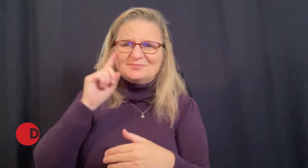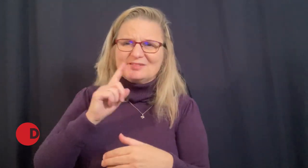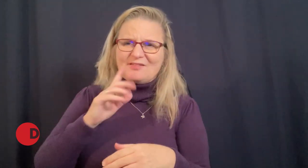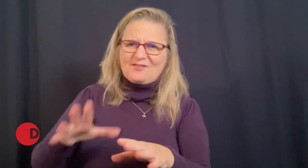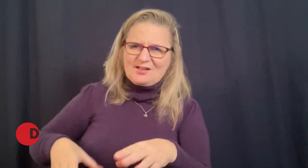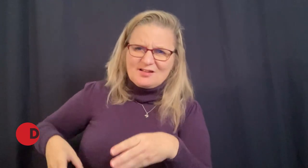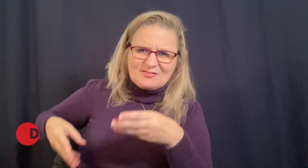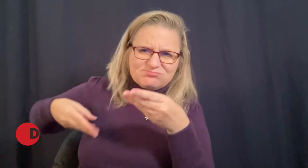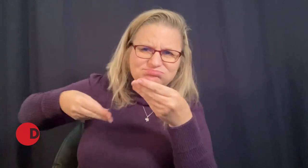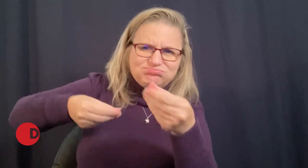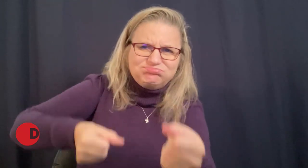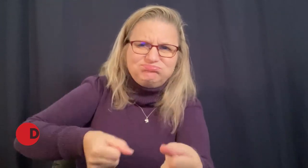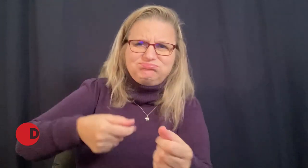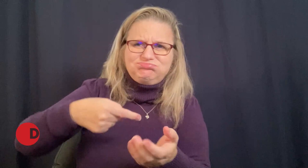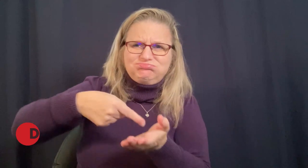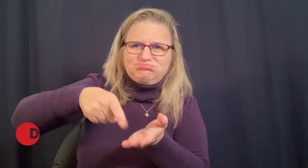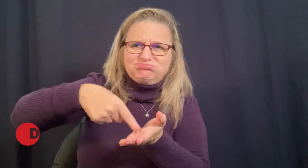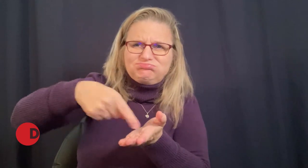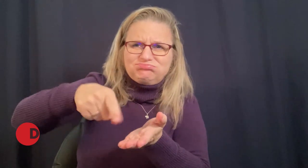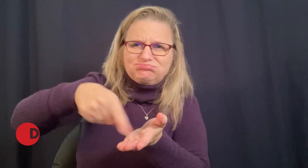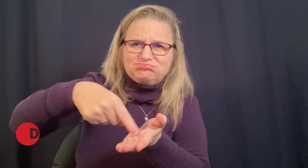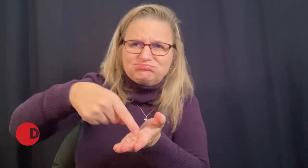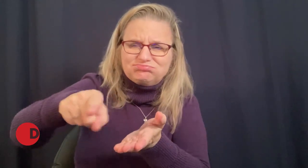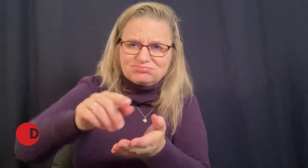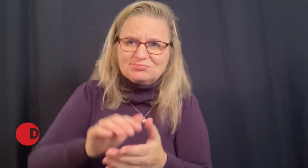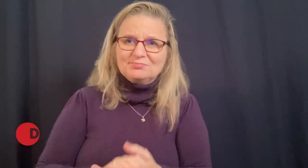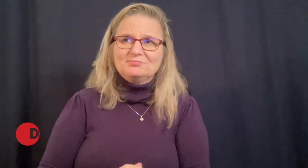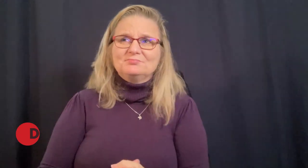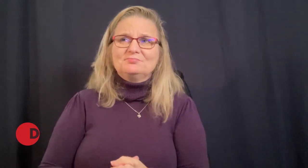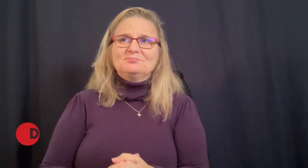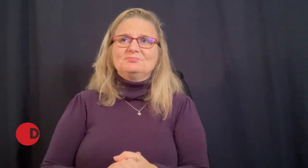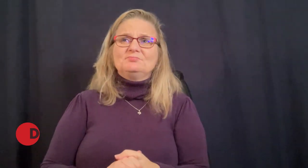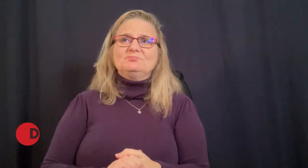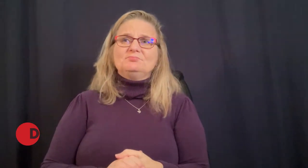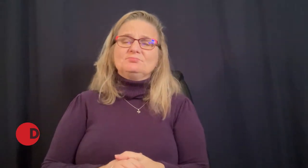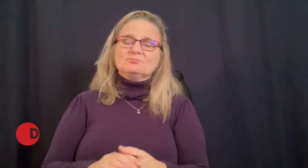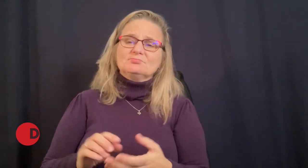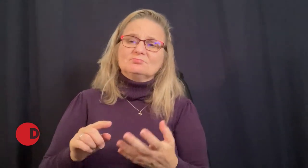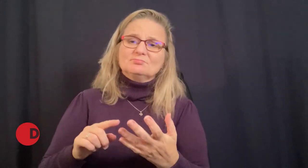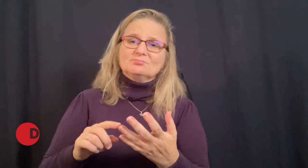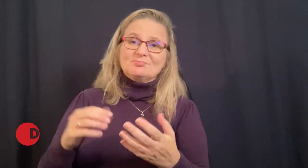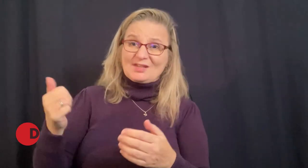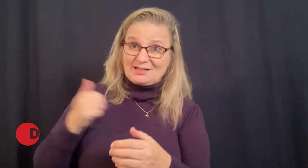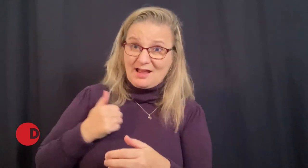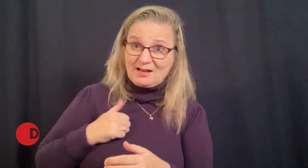them to pay higher bills.